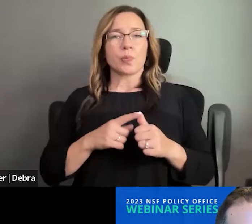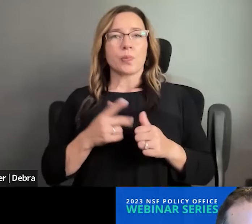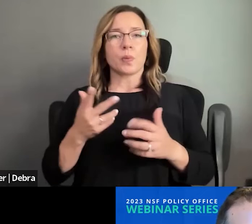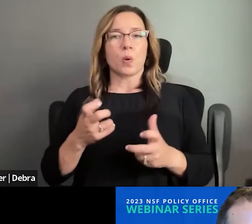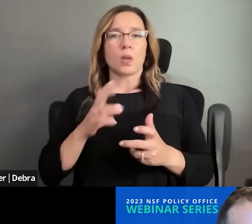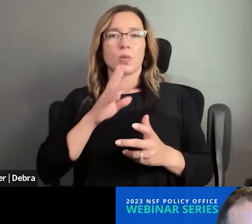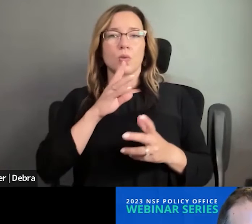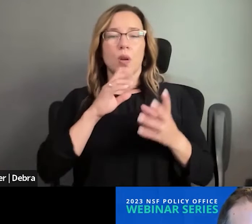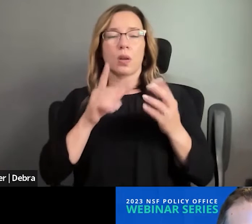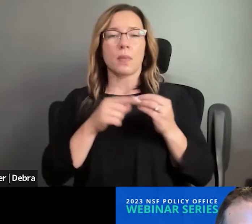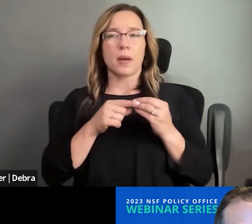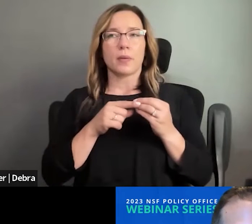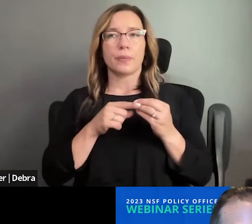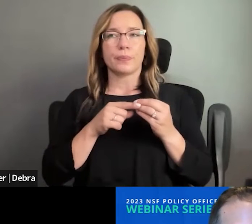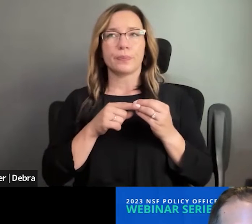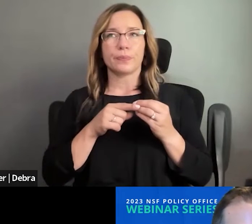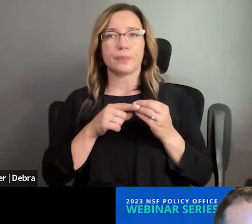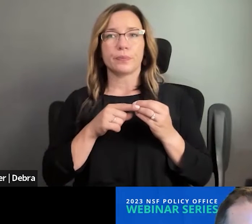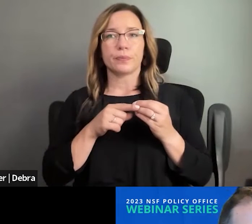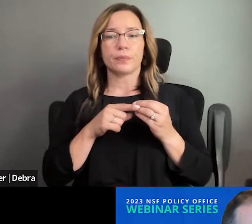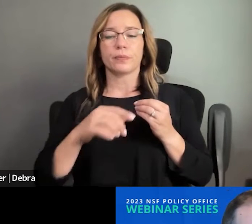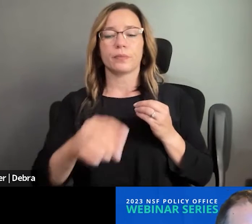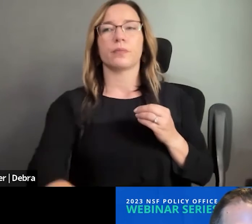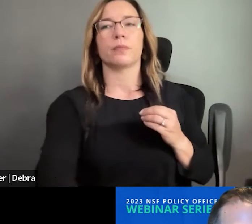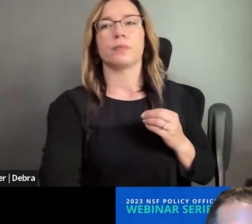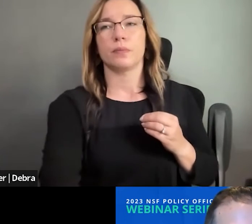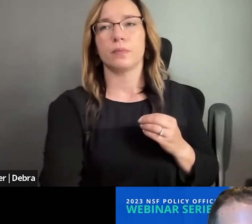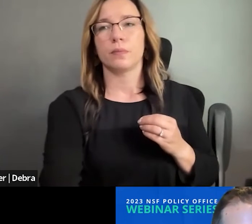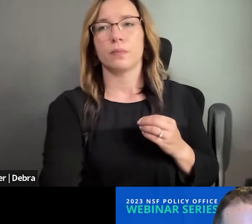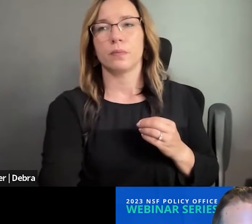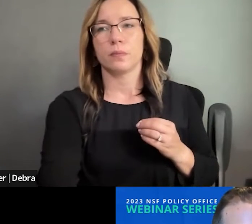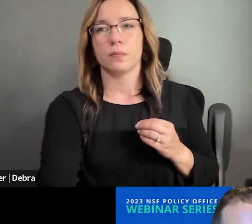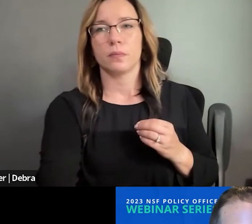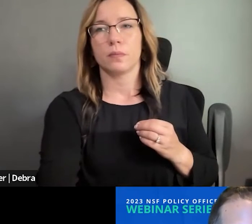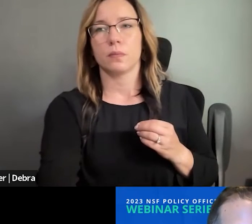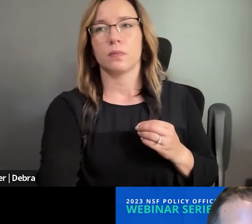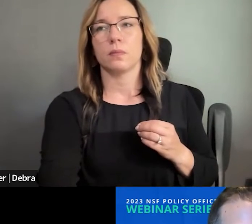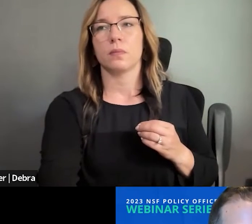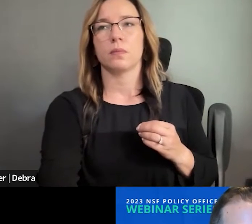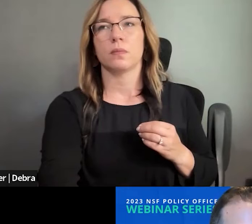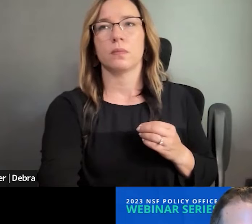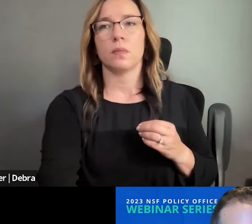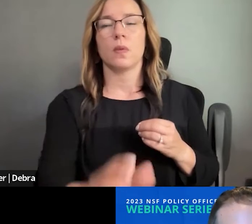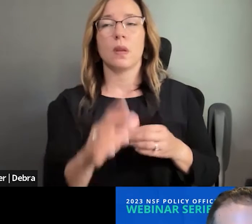We had some initial questions about nonprofit nonacademic organizations with